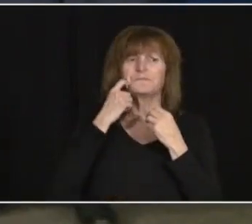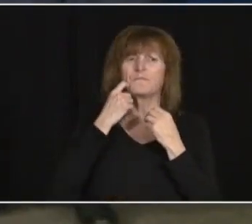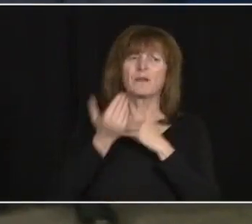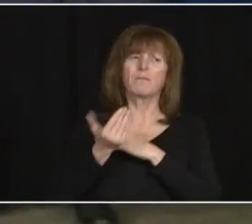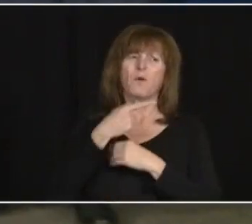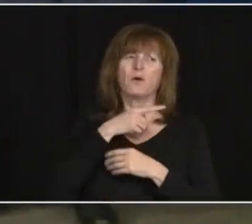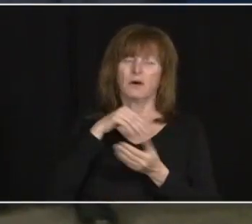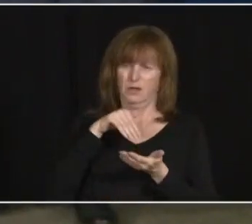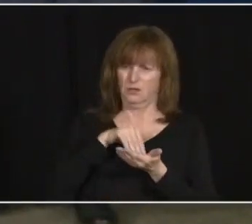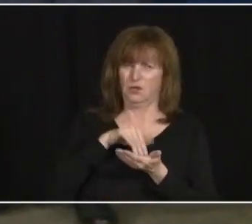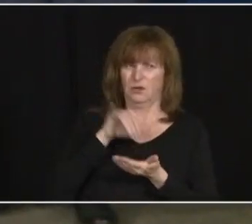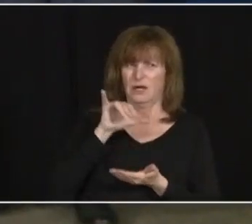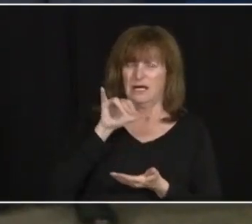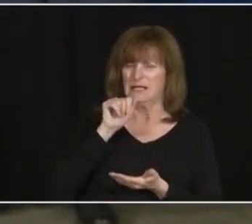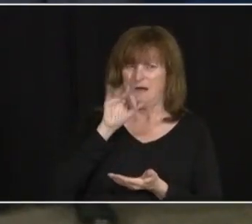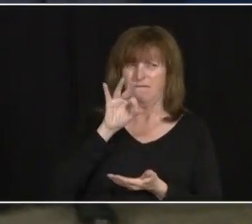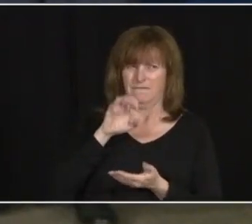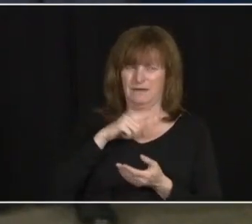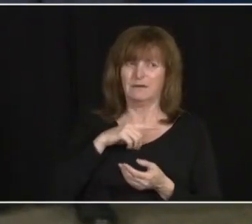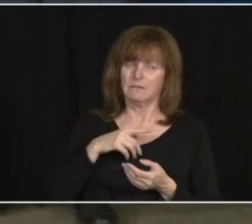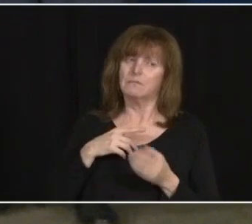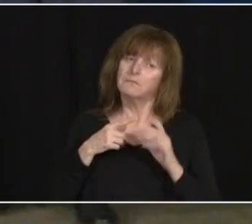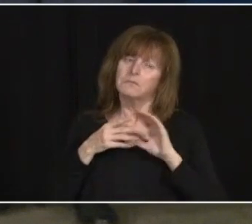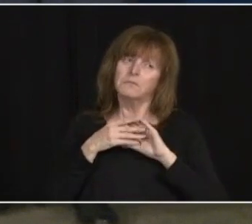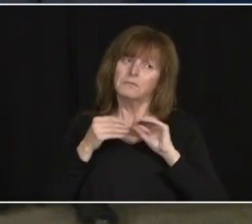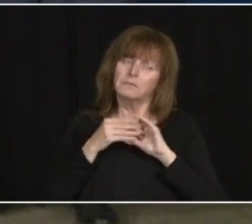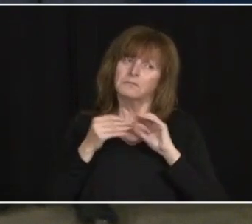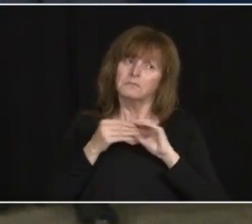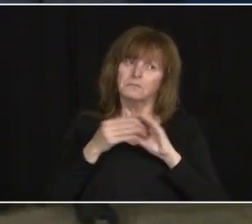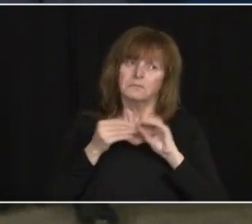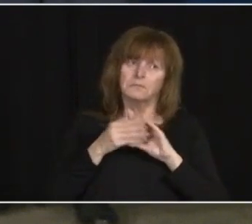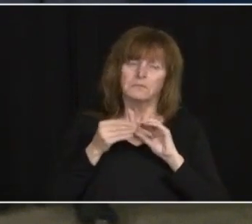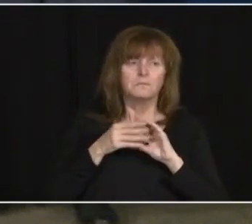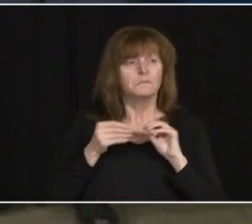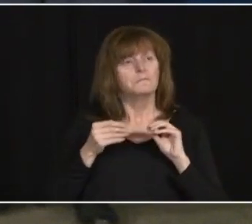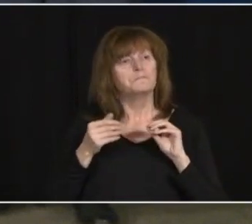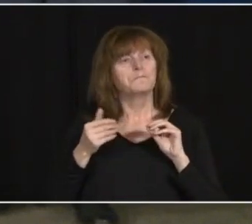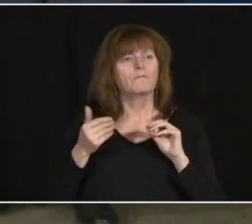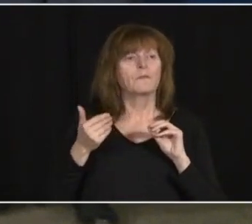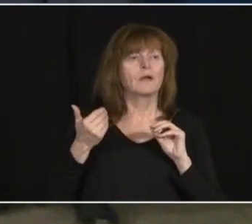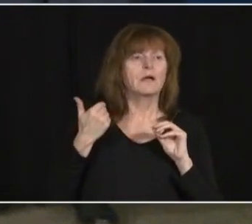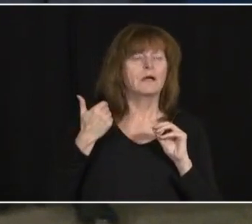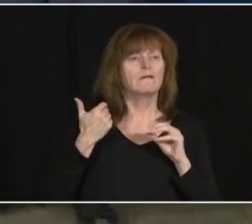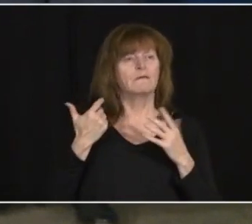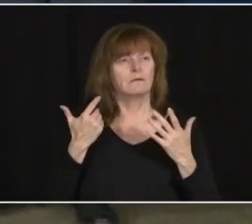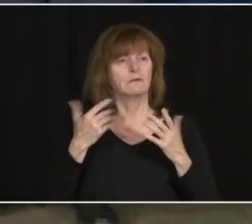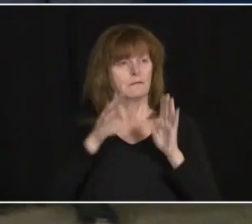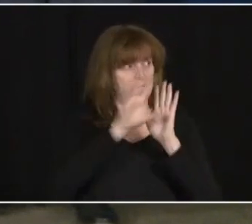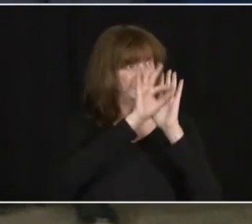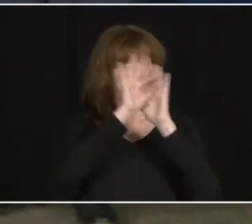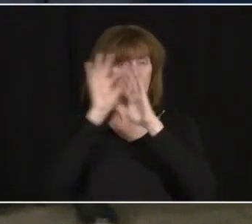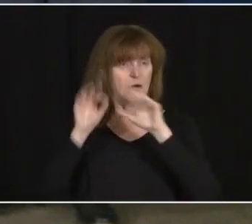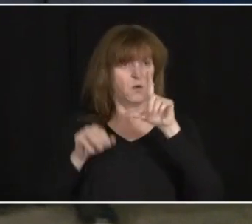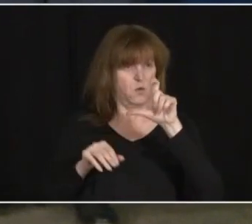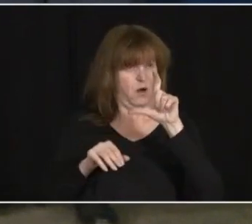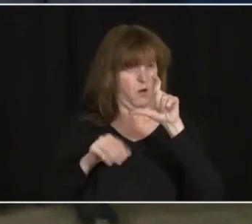In the past few days there's been testing of every resident at 21 long-term care homes, whether they are systemic or not.